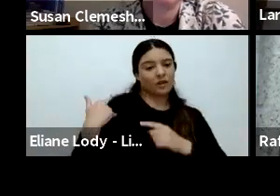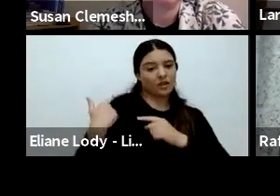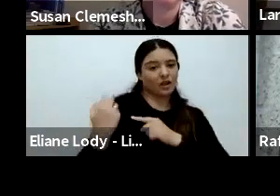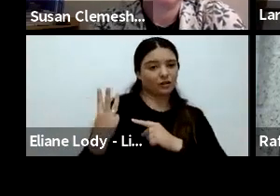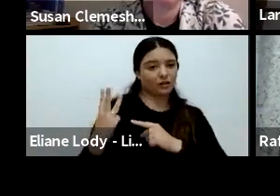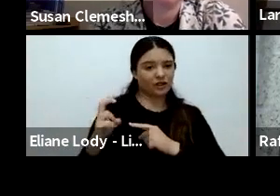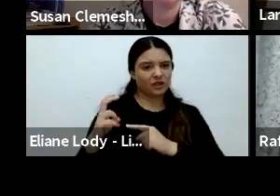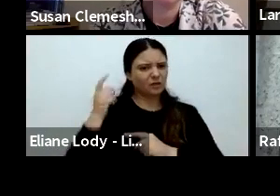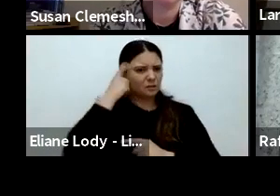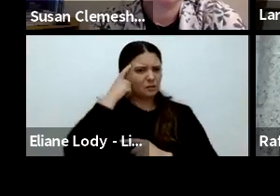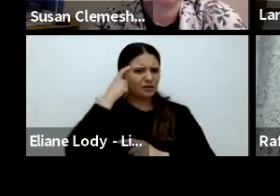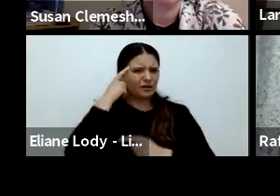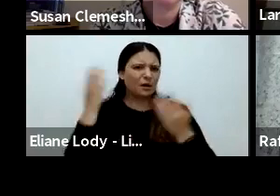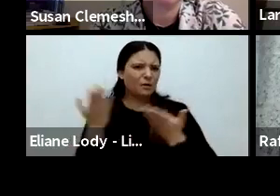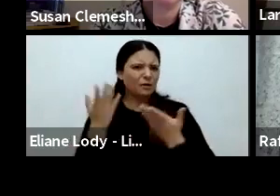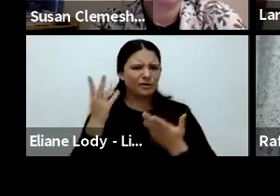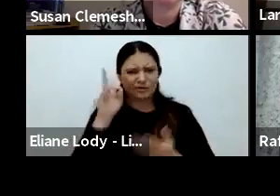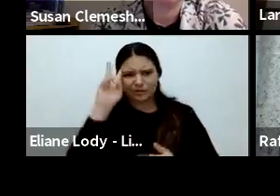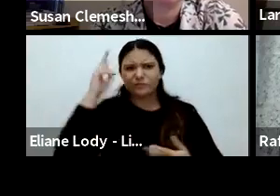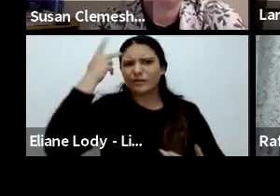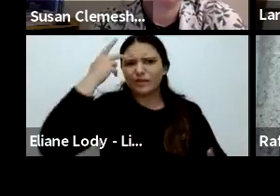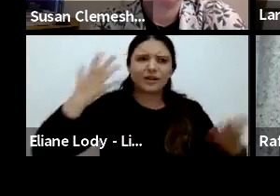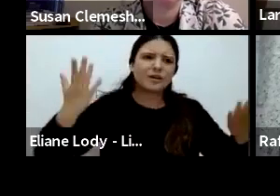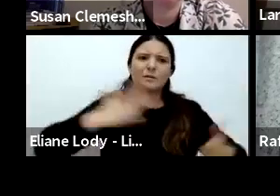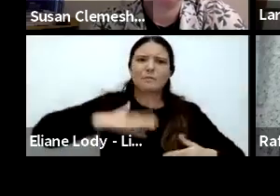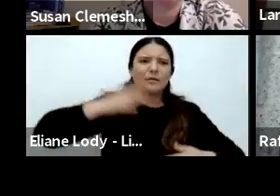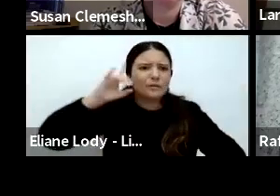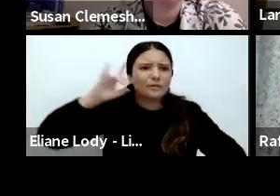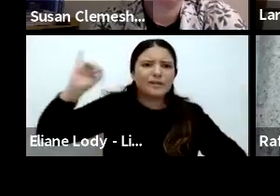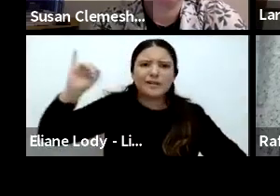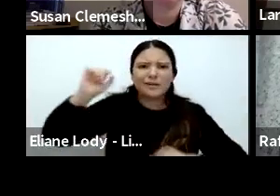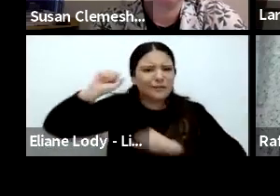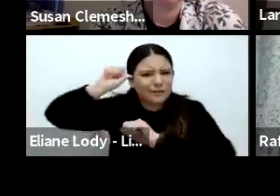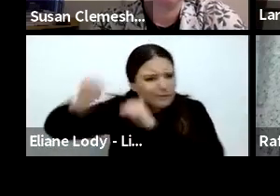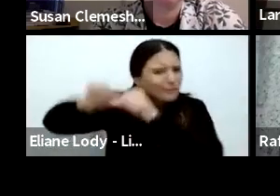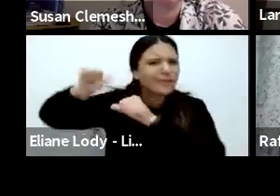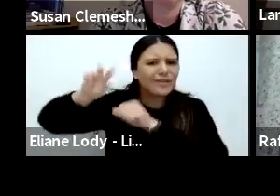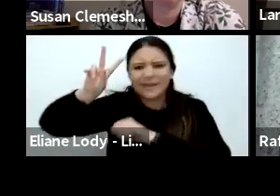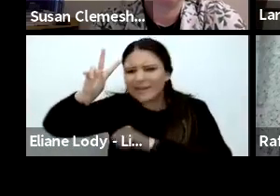knows about that, you know knows about that.